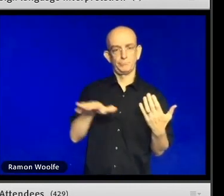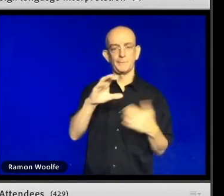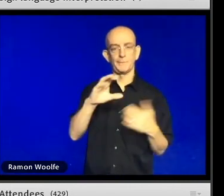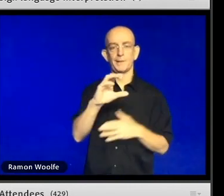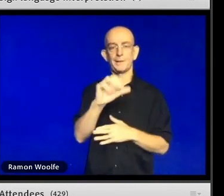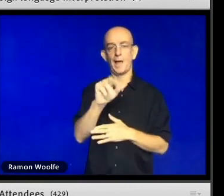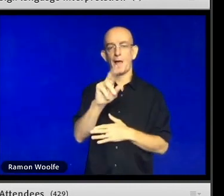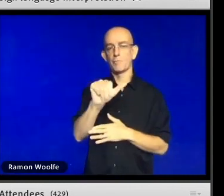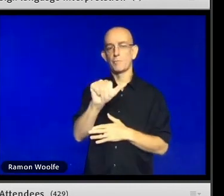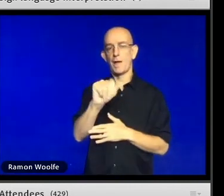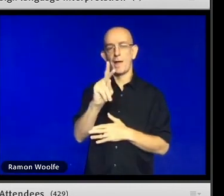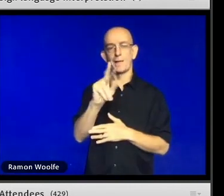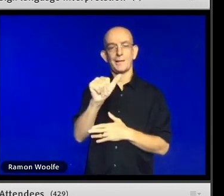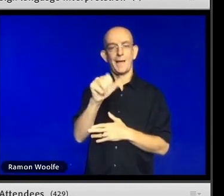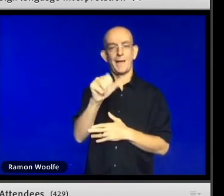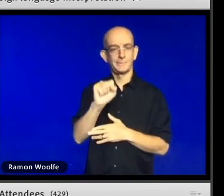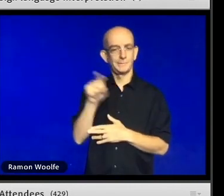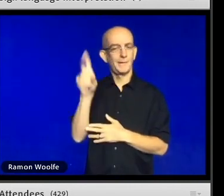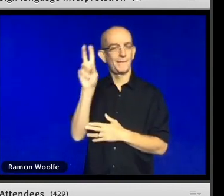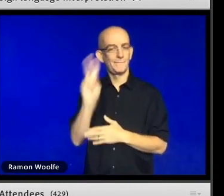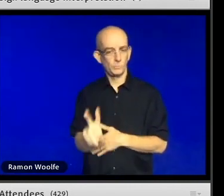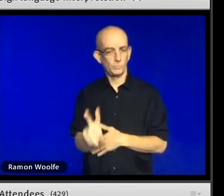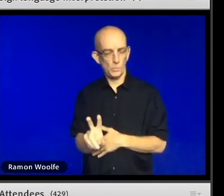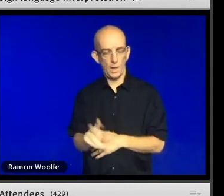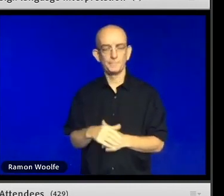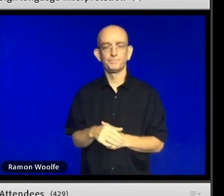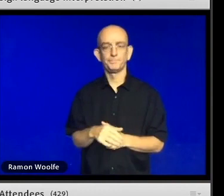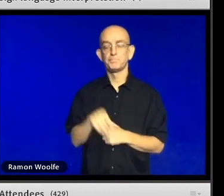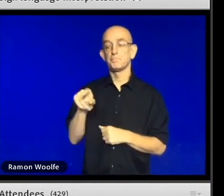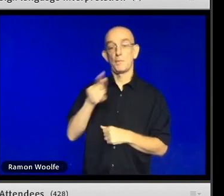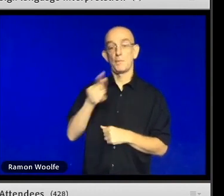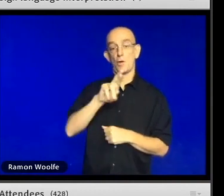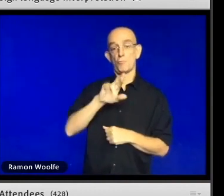and support persons? Because sometimes persons with disabilities when they are migrants or